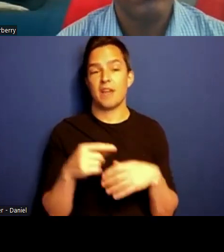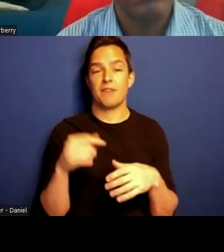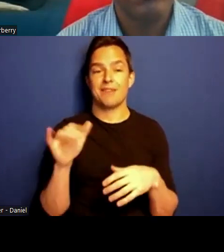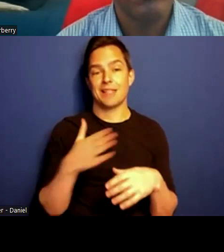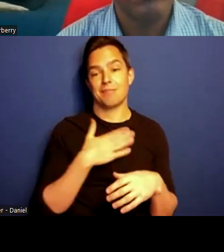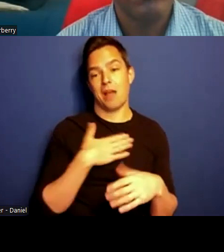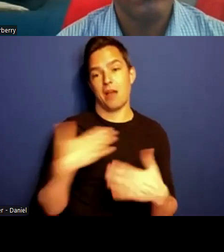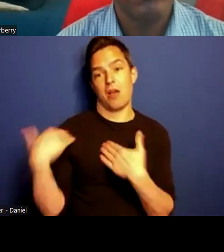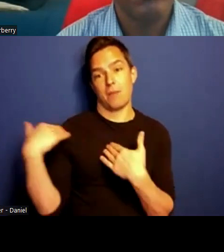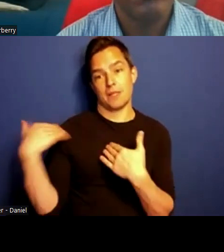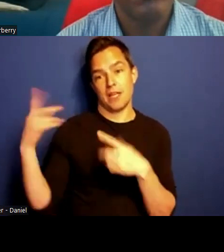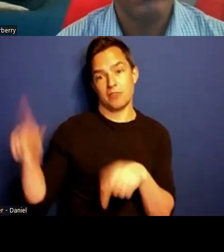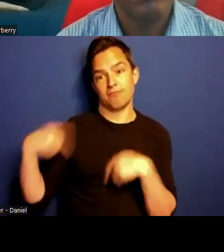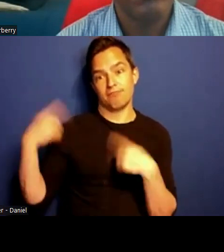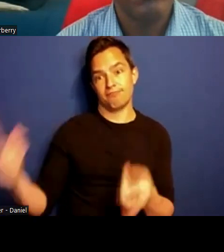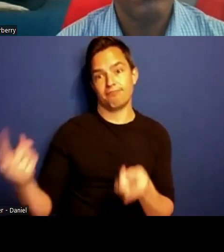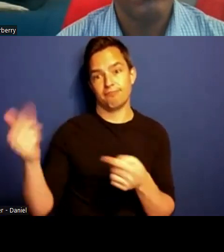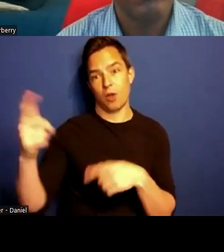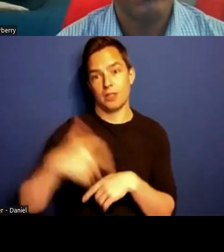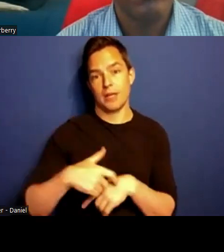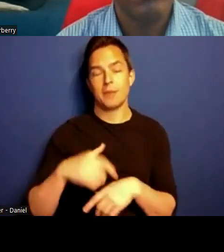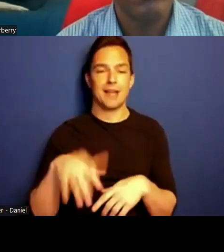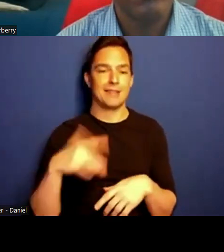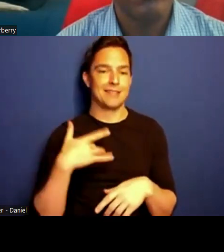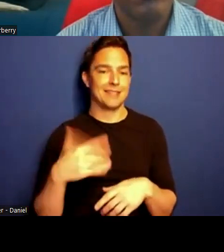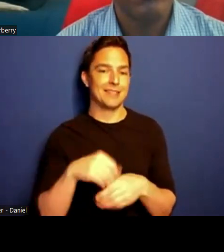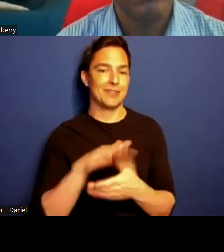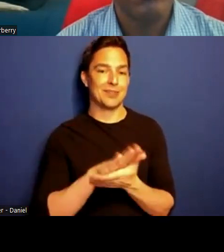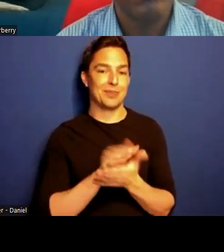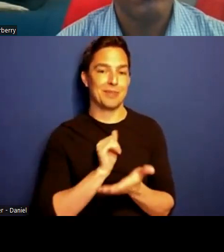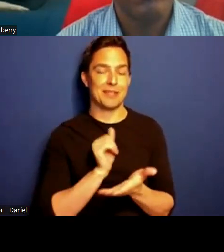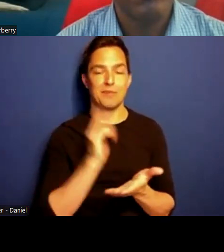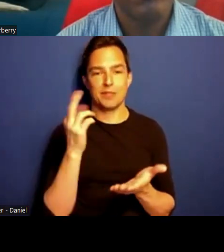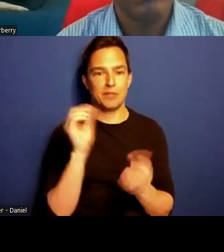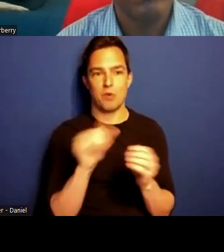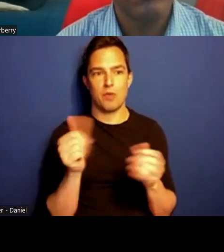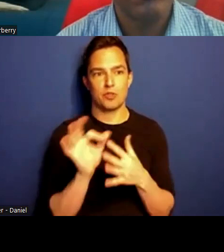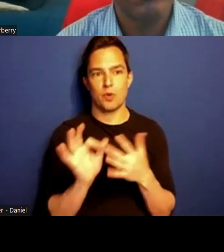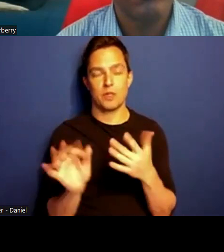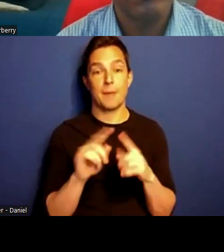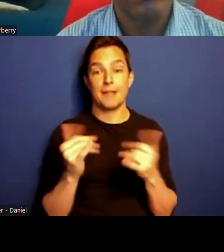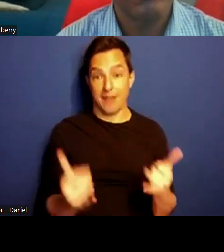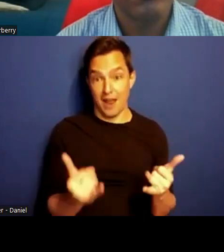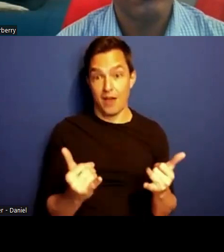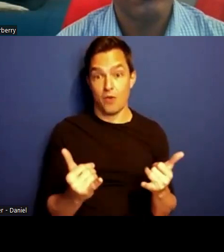has been in school just because I haven't really had any other choice, but now I can be Hannah